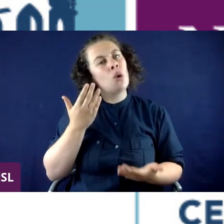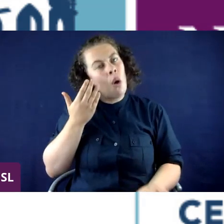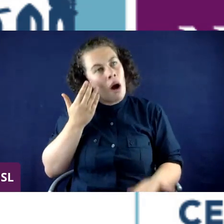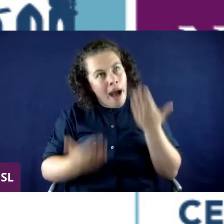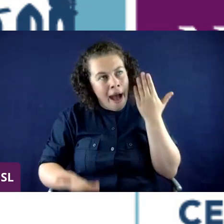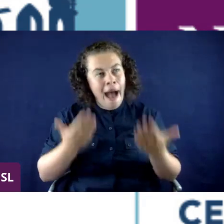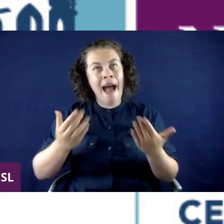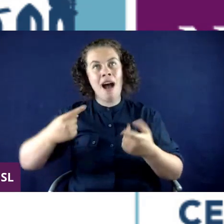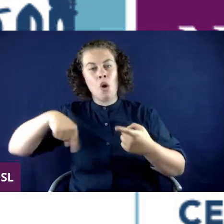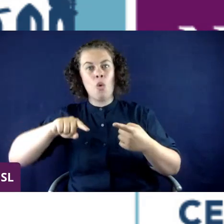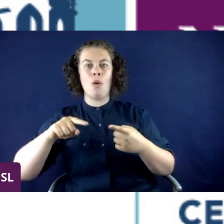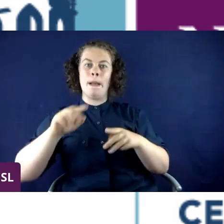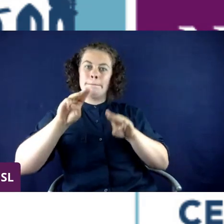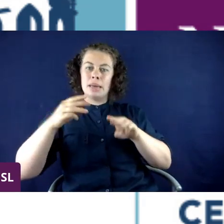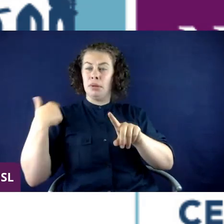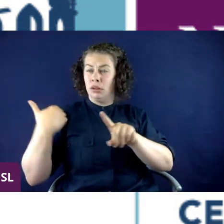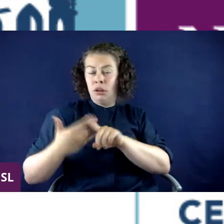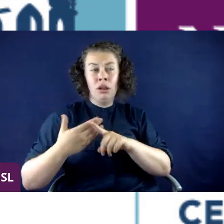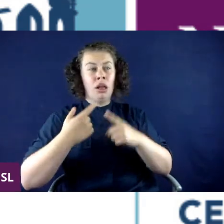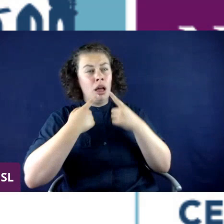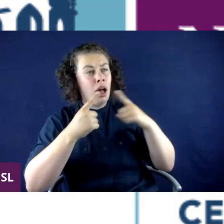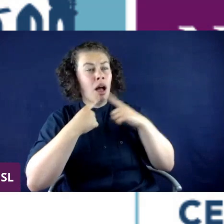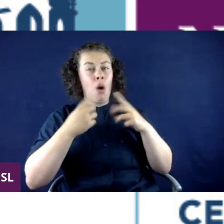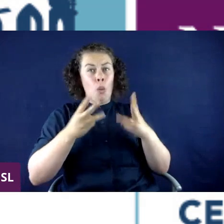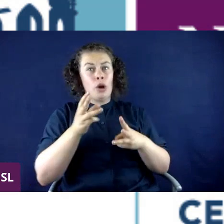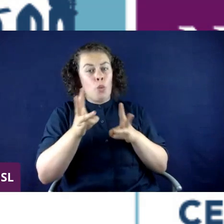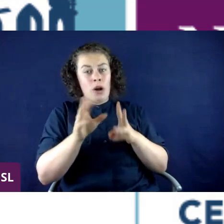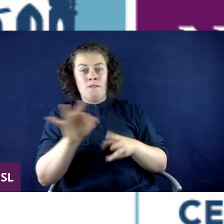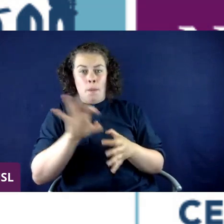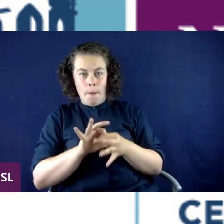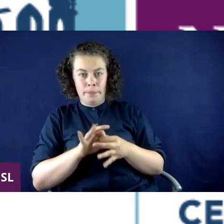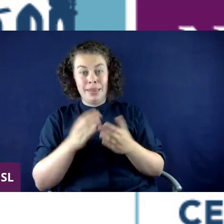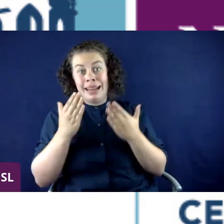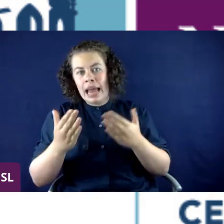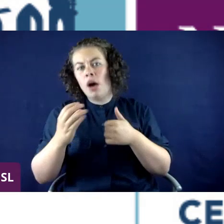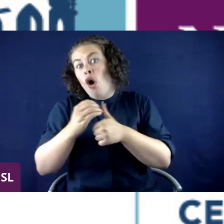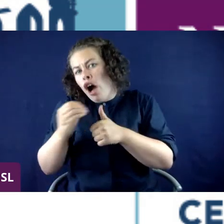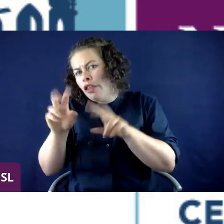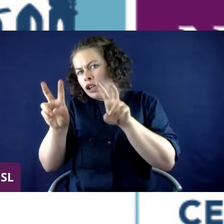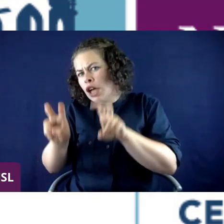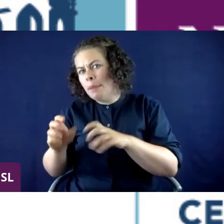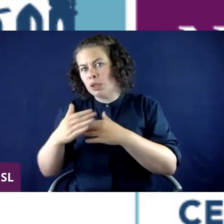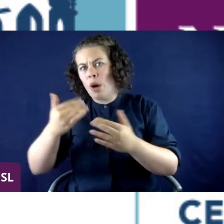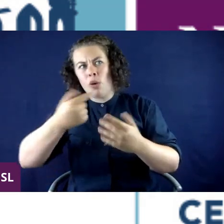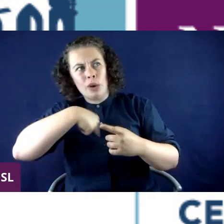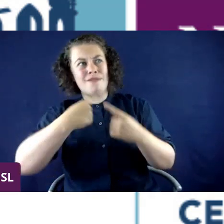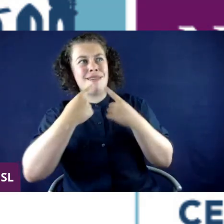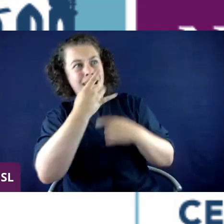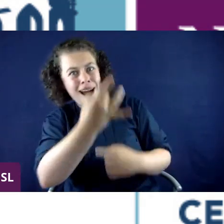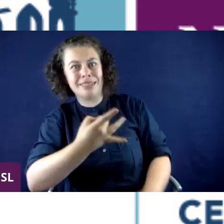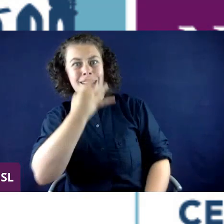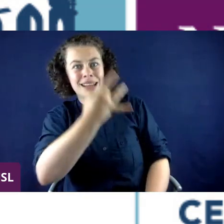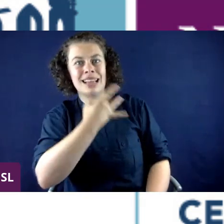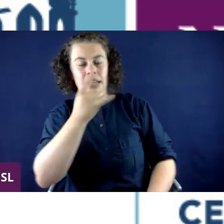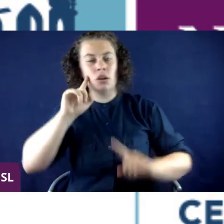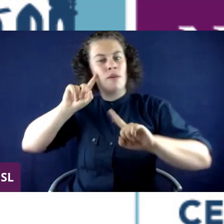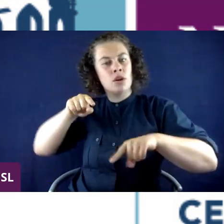So what are the other areas and ways disabled people are calling for accessibility and articulating advocacy, and how can we learn?